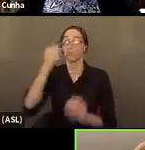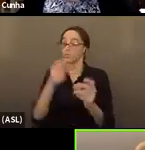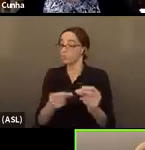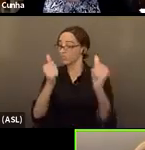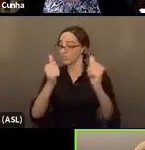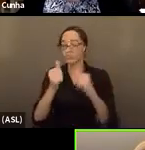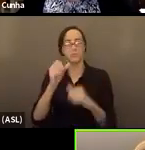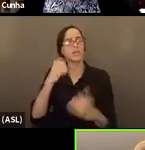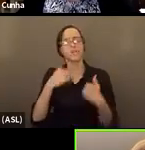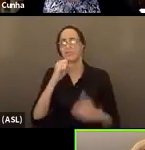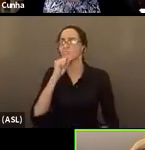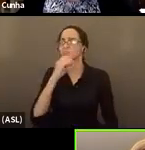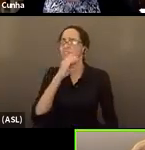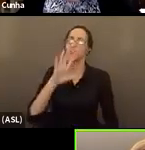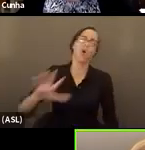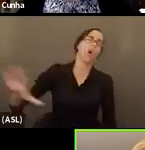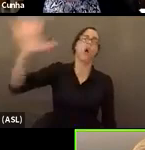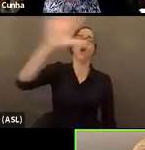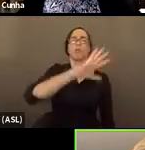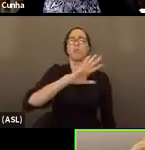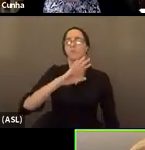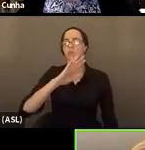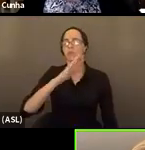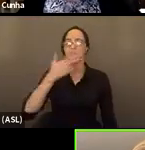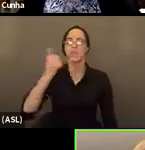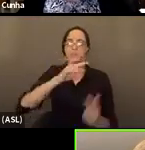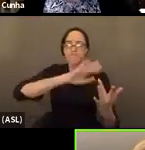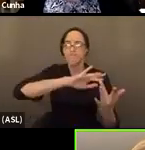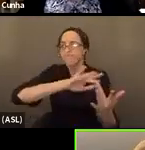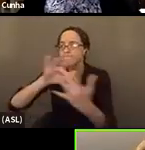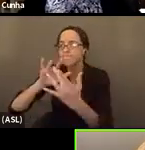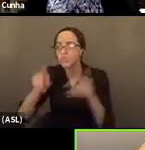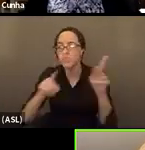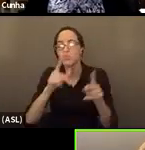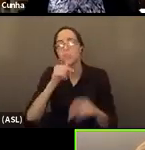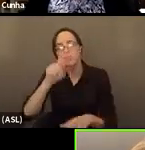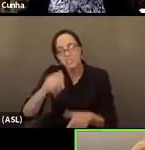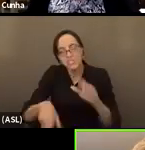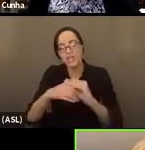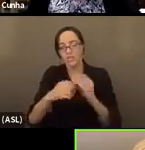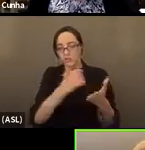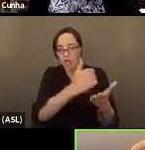who might need that extra help and people who are disabled and people with kids and animals